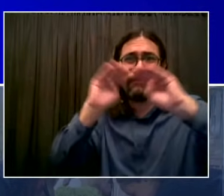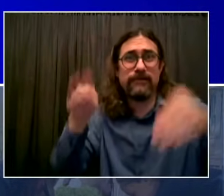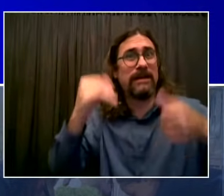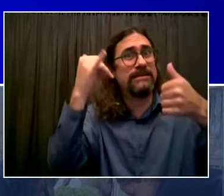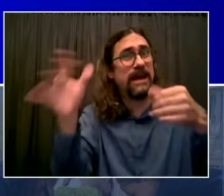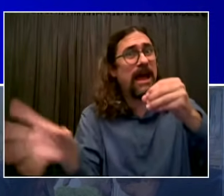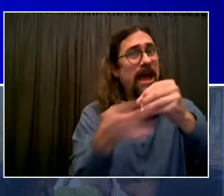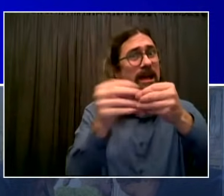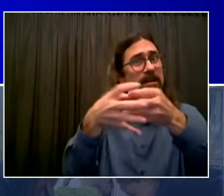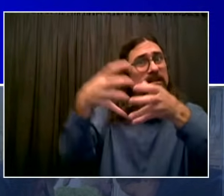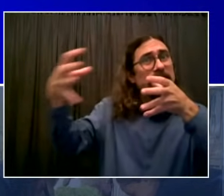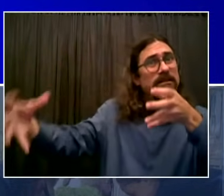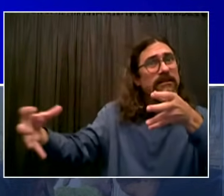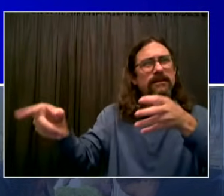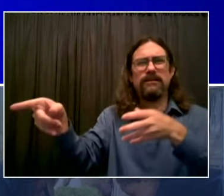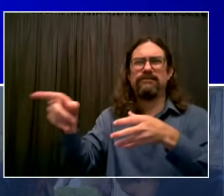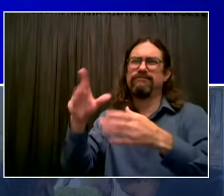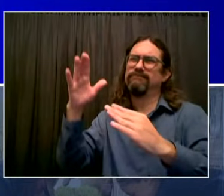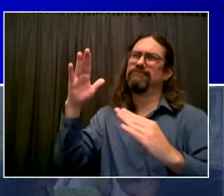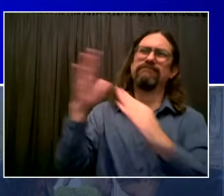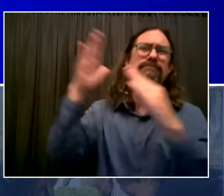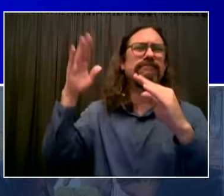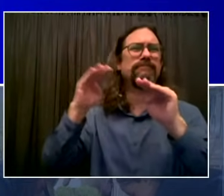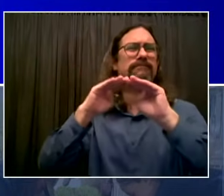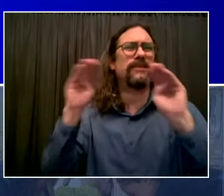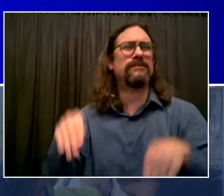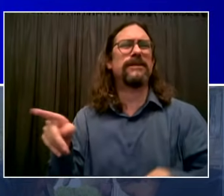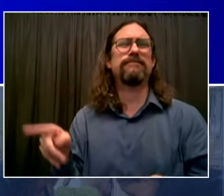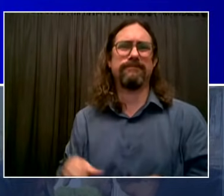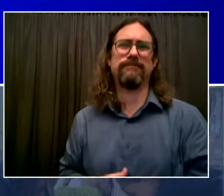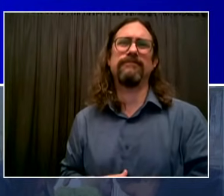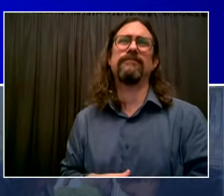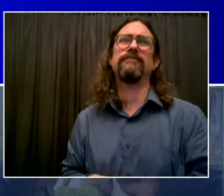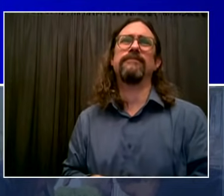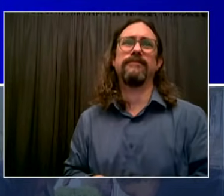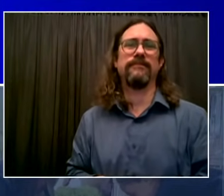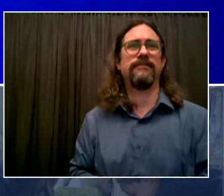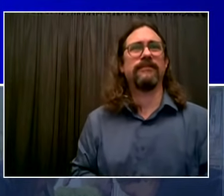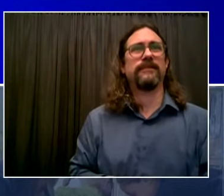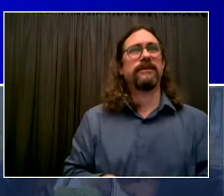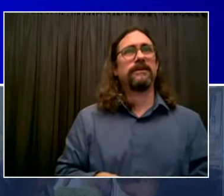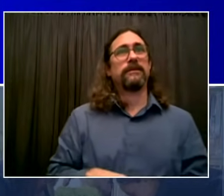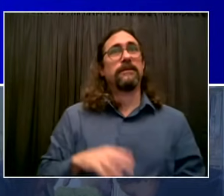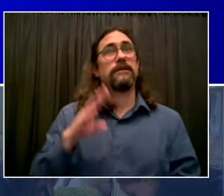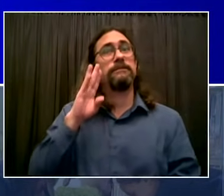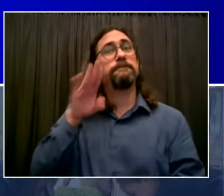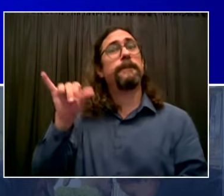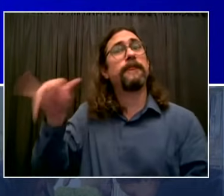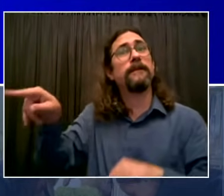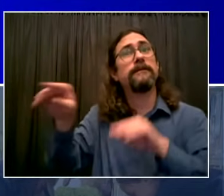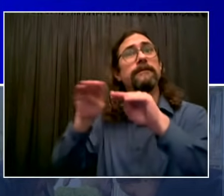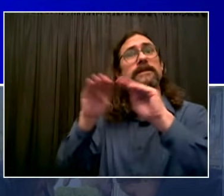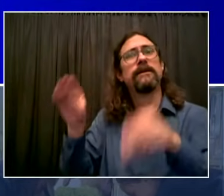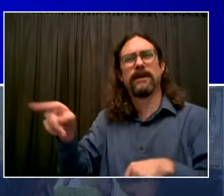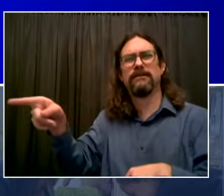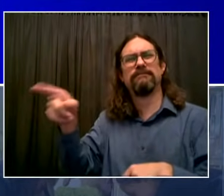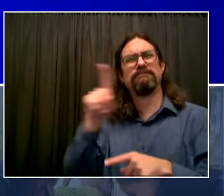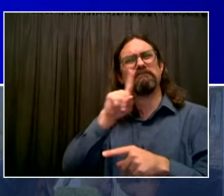MUSEUM. AND CONTINUE ITS WORK AS THE COMMUNITY.